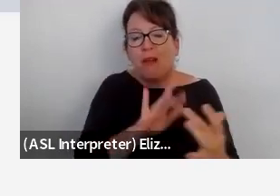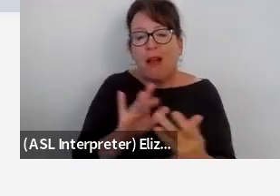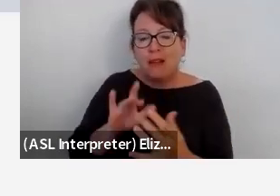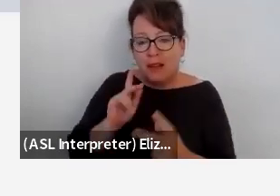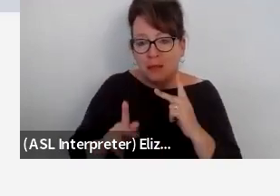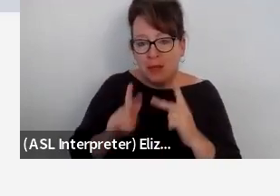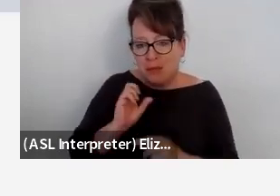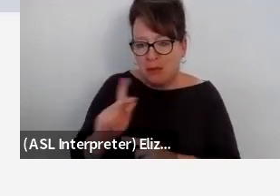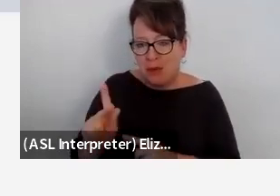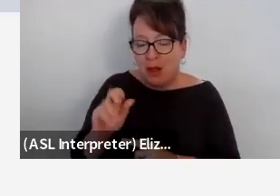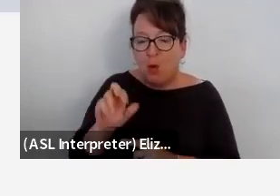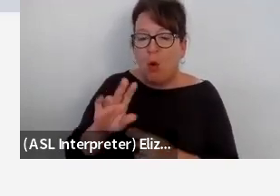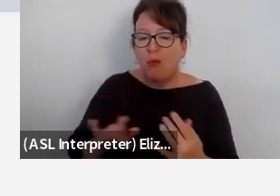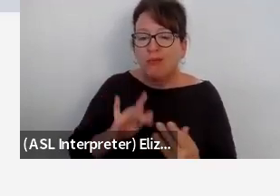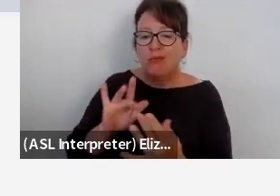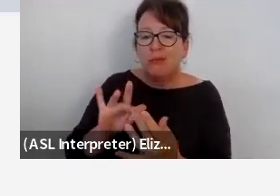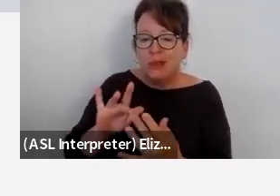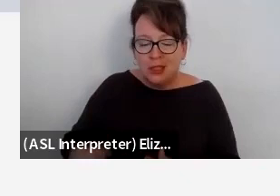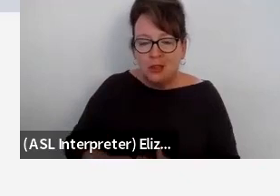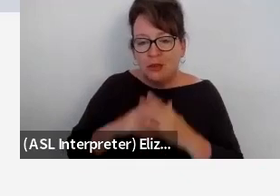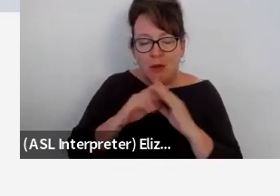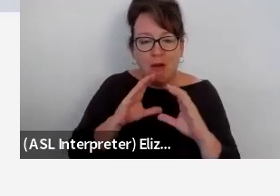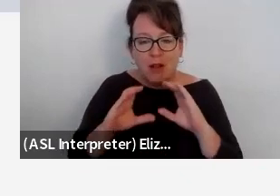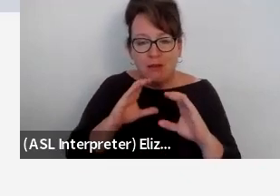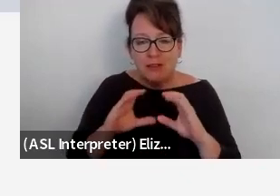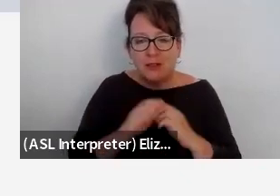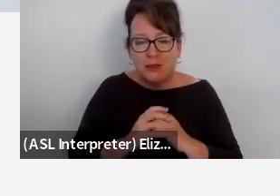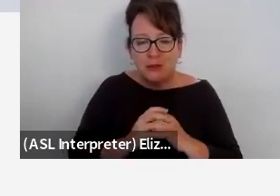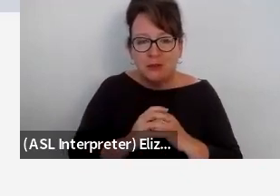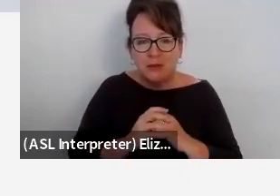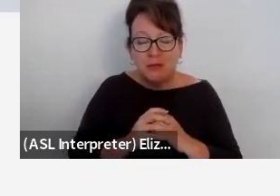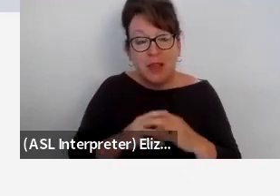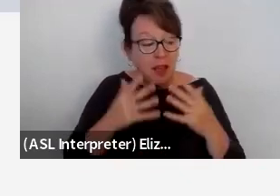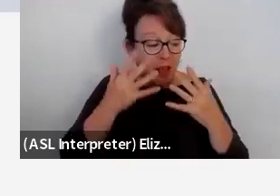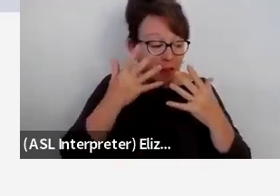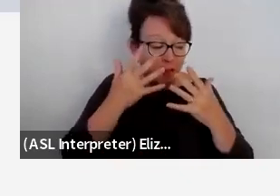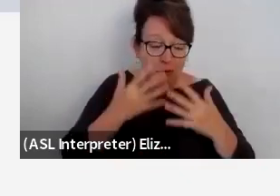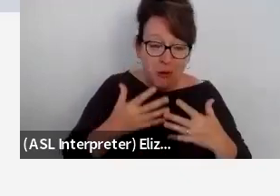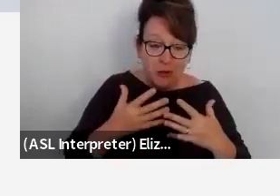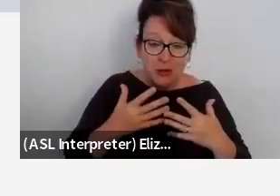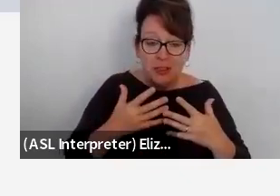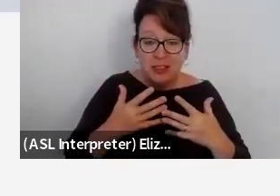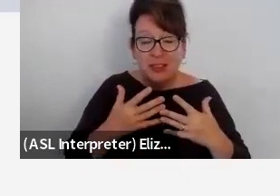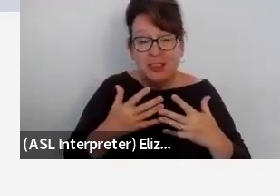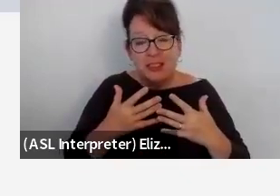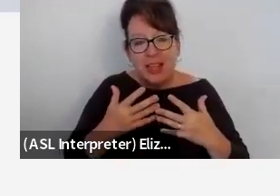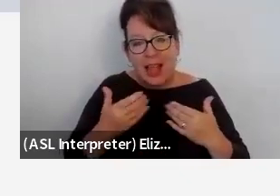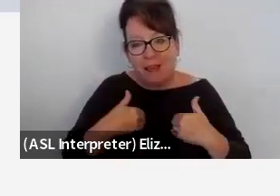Thank you.There's been a lot of questions coming in about whether or not you need to first